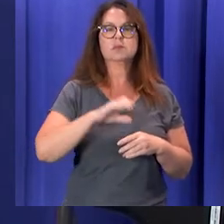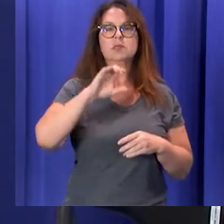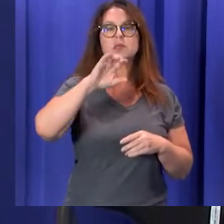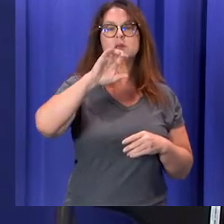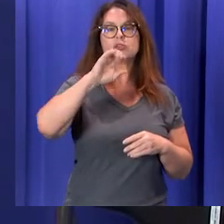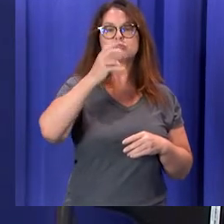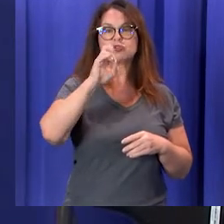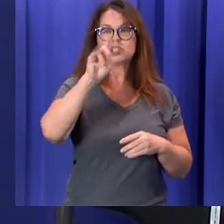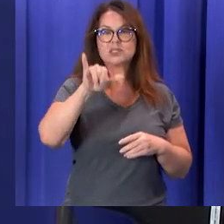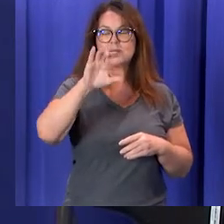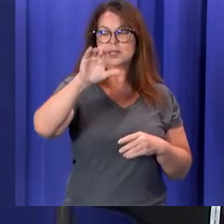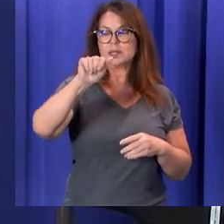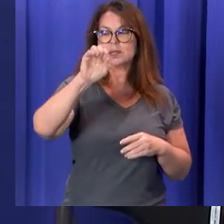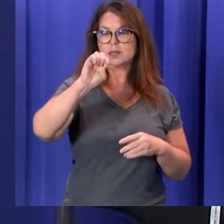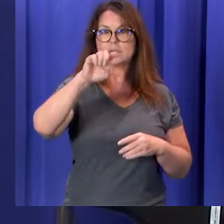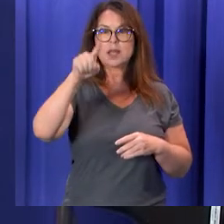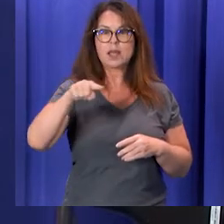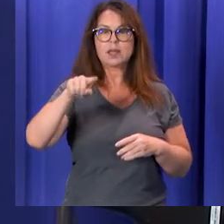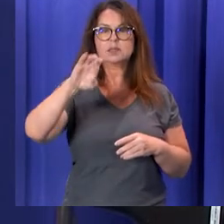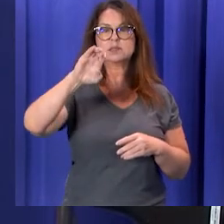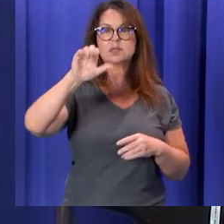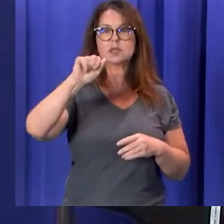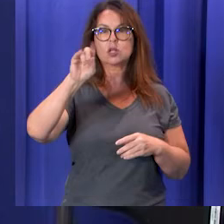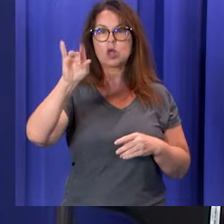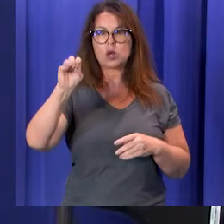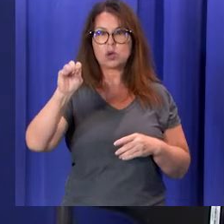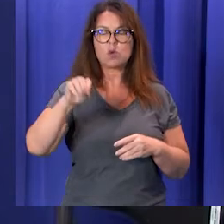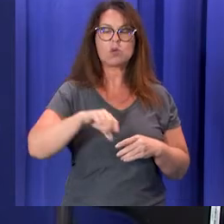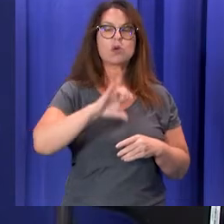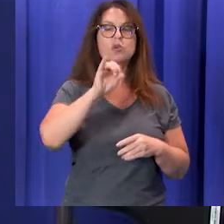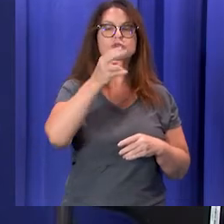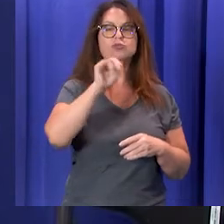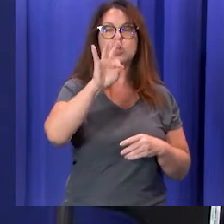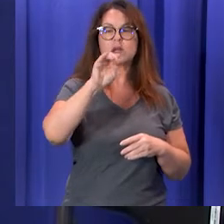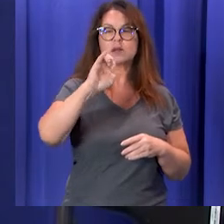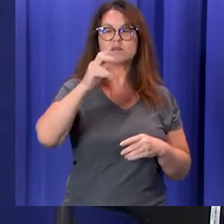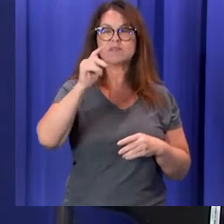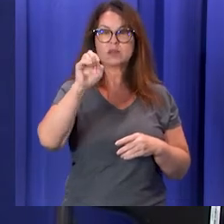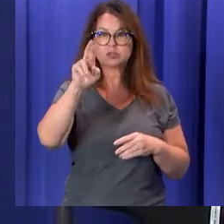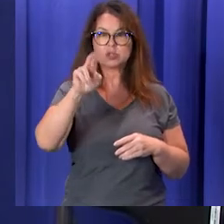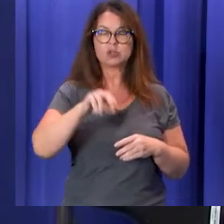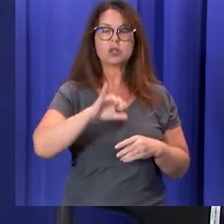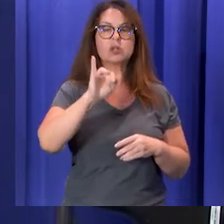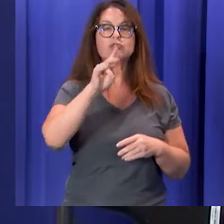John Fechter, Chisago County; Jennifer Foley, Stearns County;